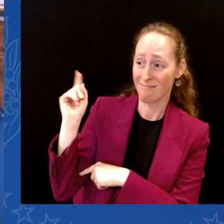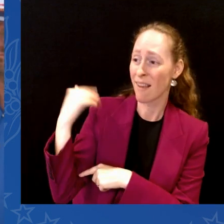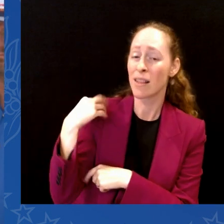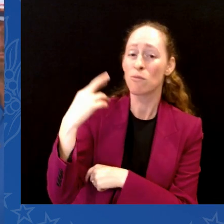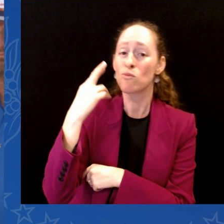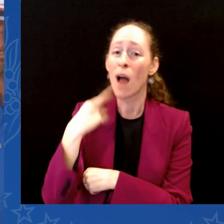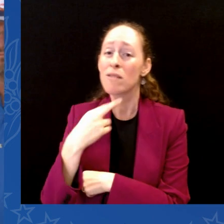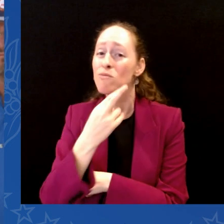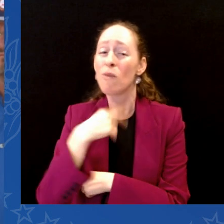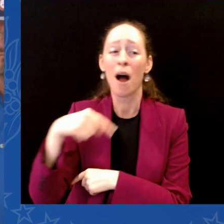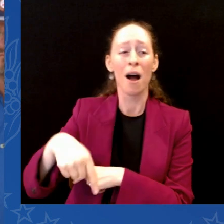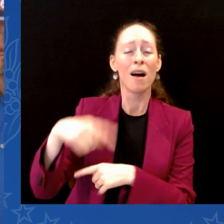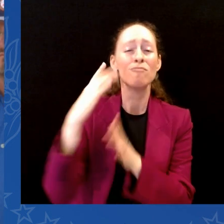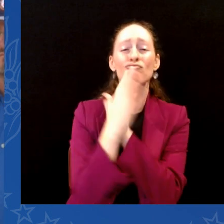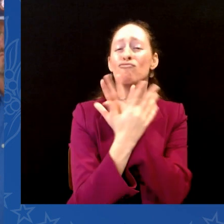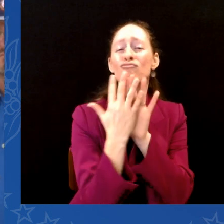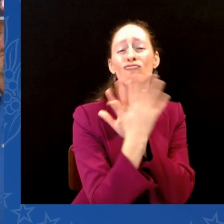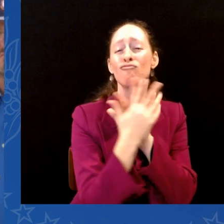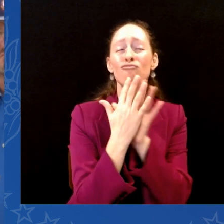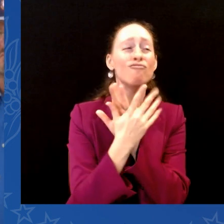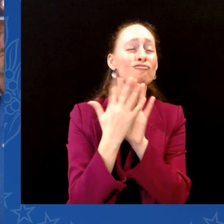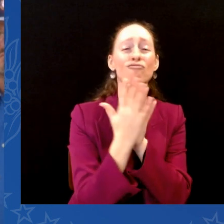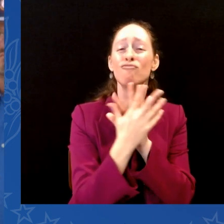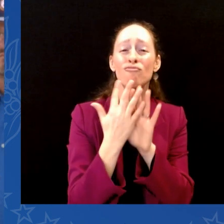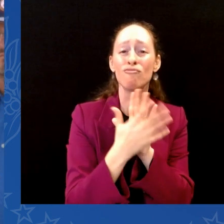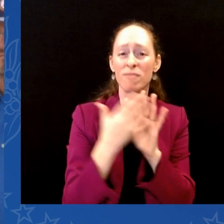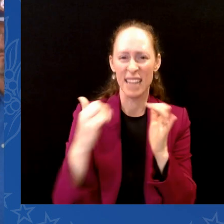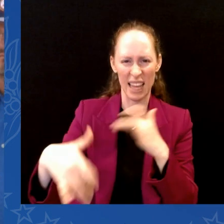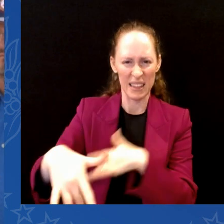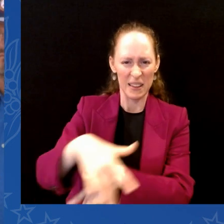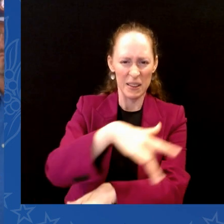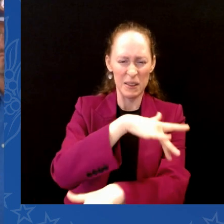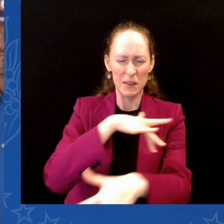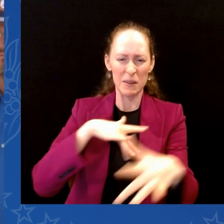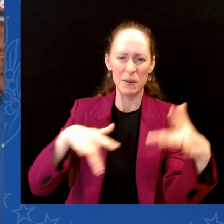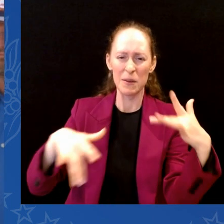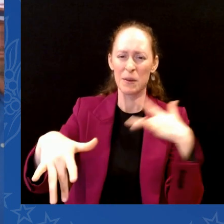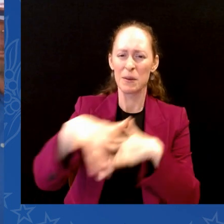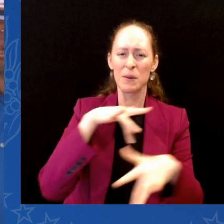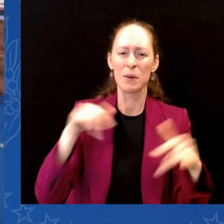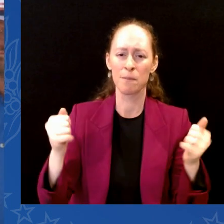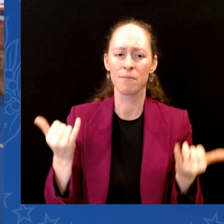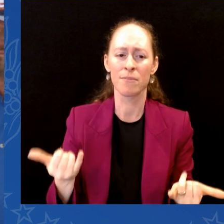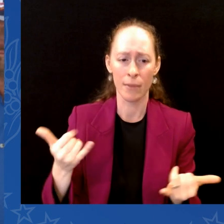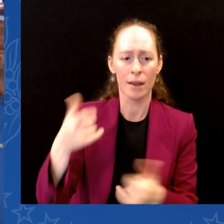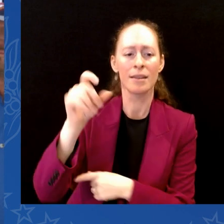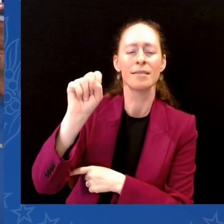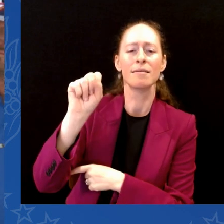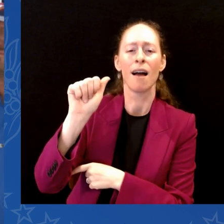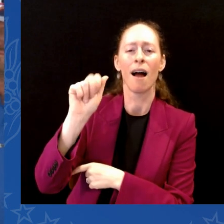The Sanibel Causeway is ripped in two, standing hundreds -- stranding hundreds of people on the other side --